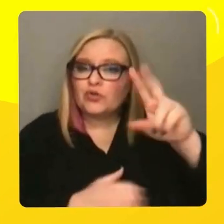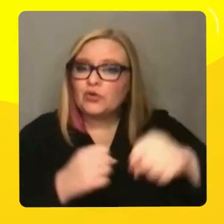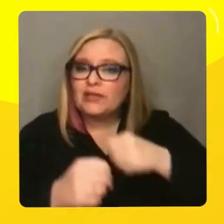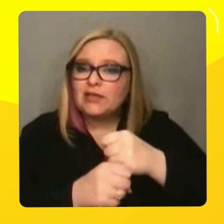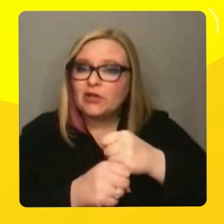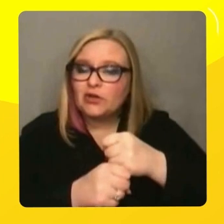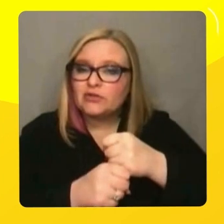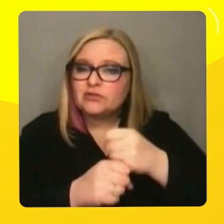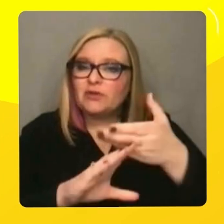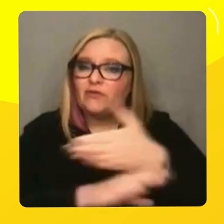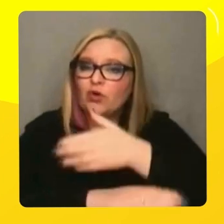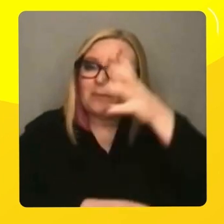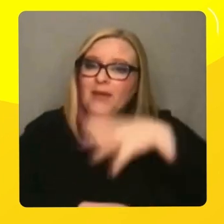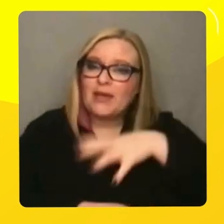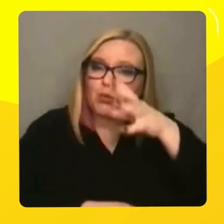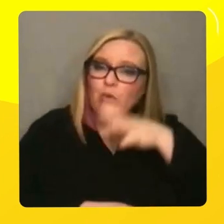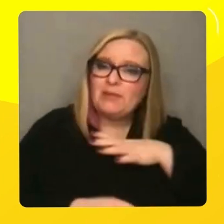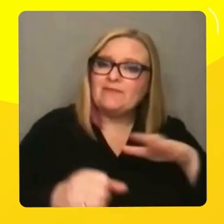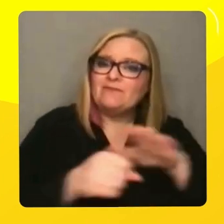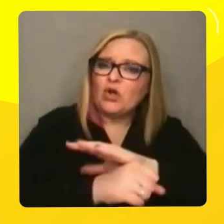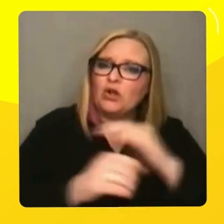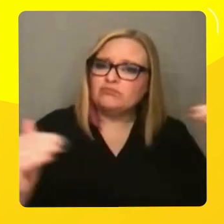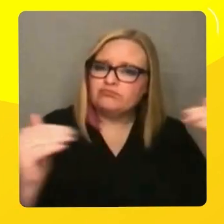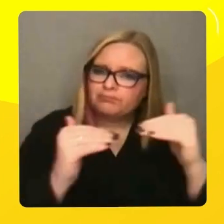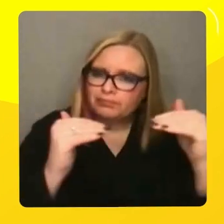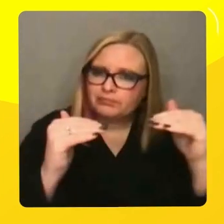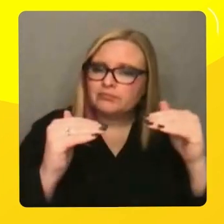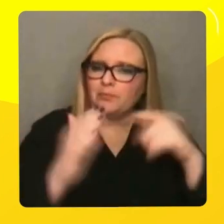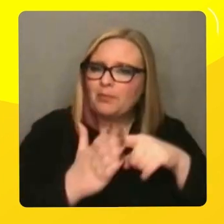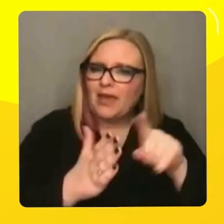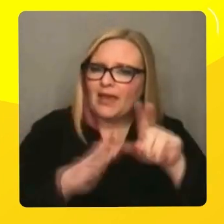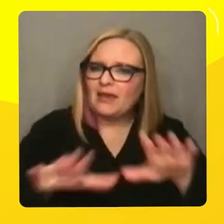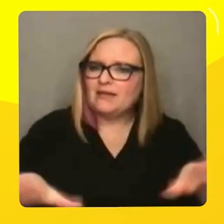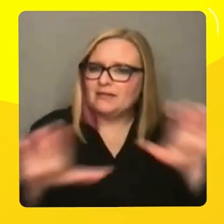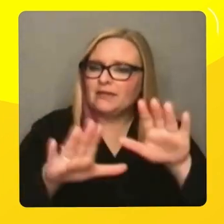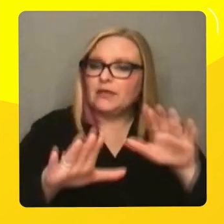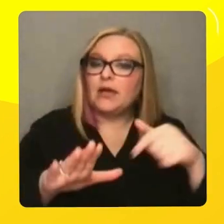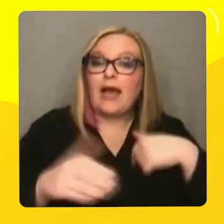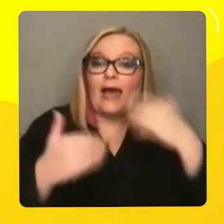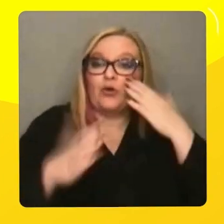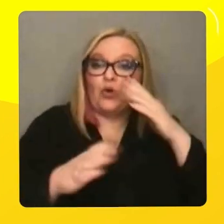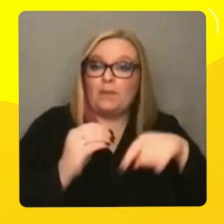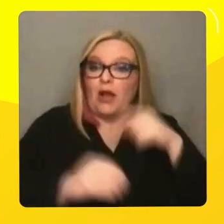men and women reach full parity around the world. I don't know about you, but I don't want to wait that long.